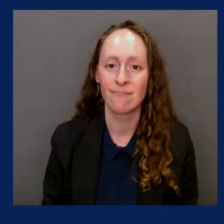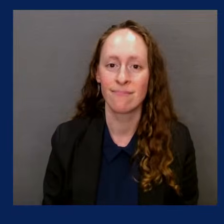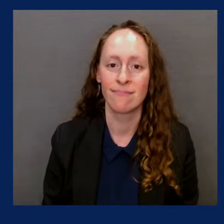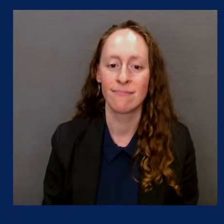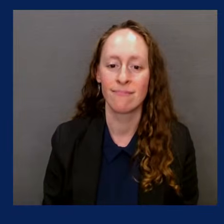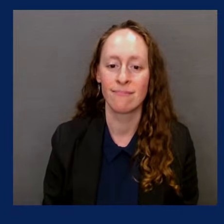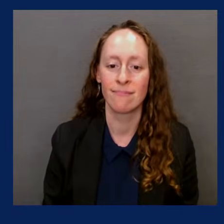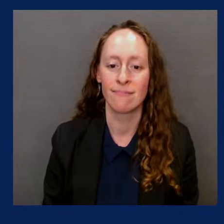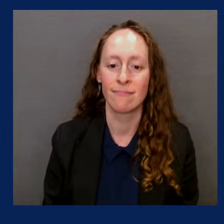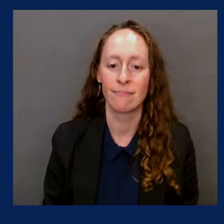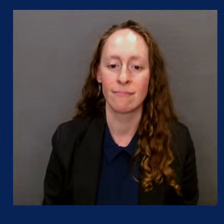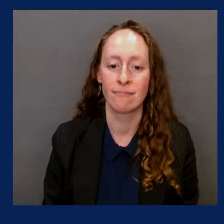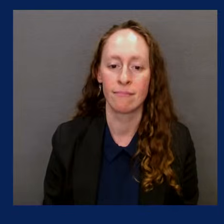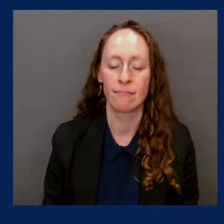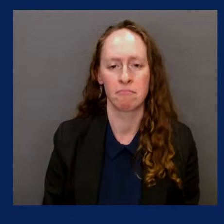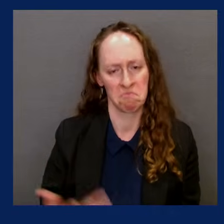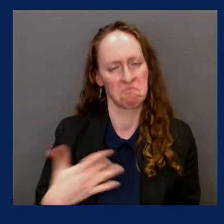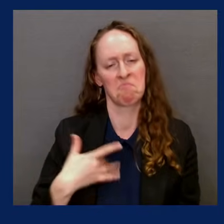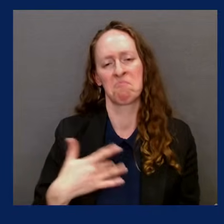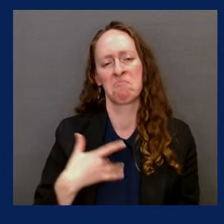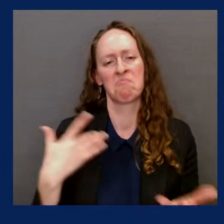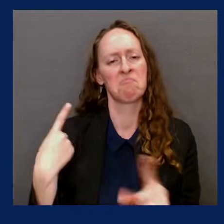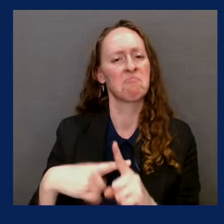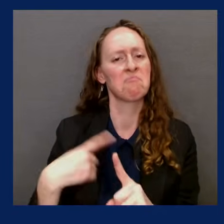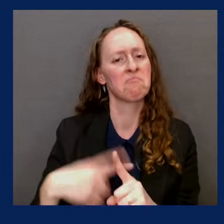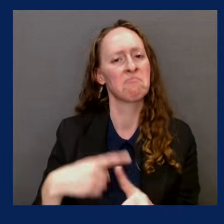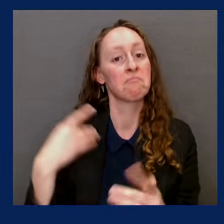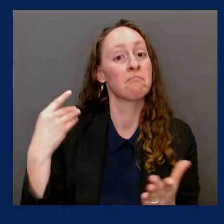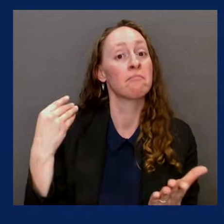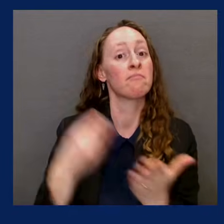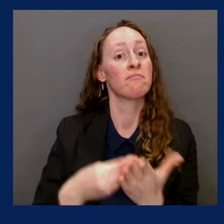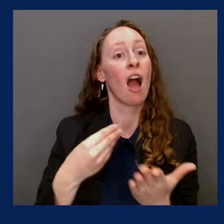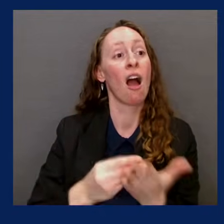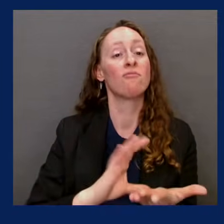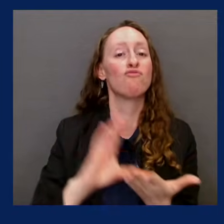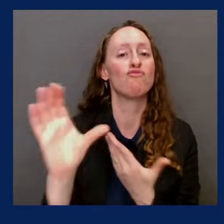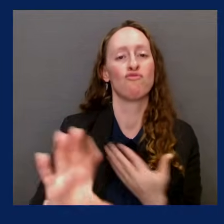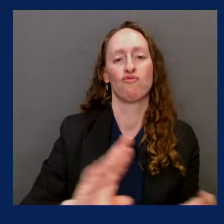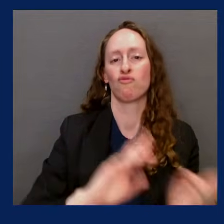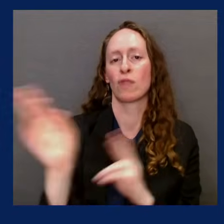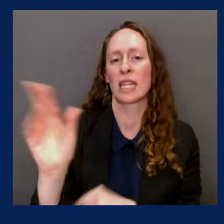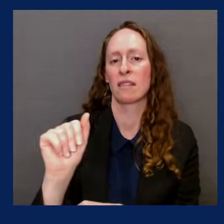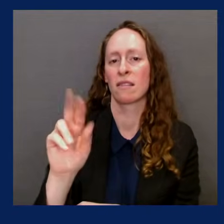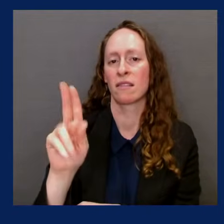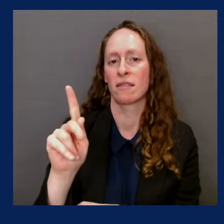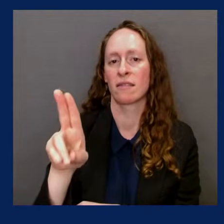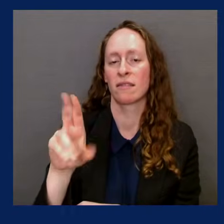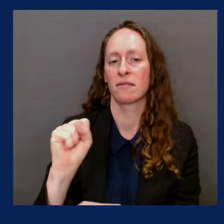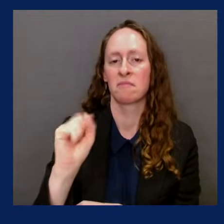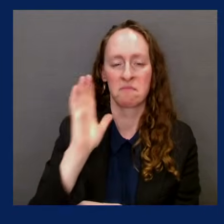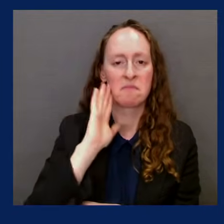because it's overwhelmingly in our interest. When I was asked -- when we put together the deal,